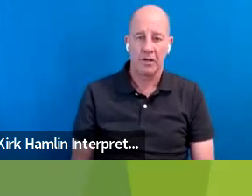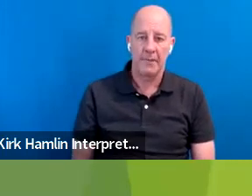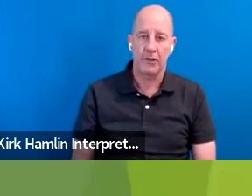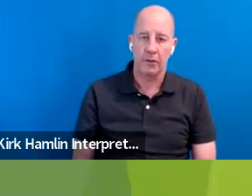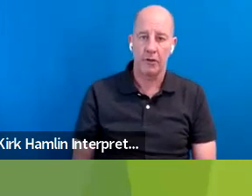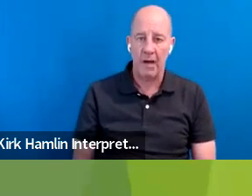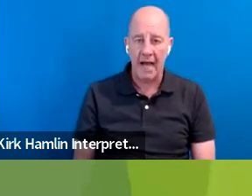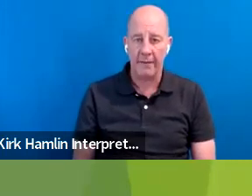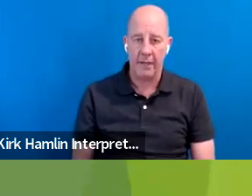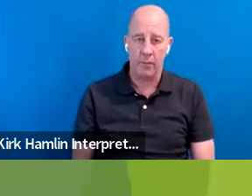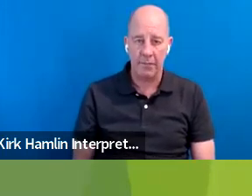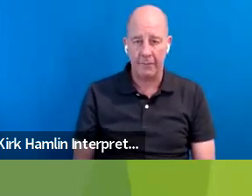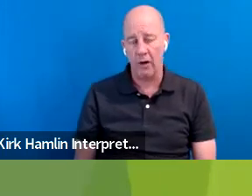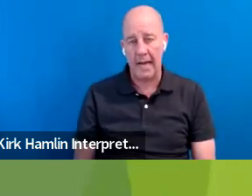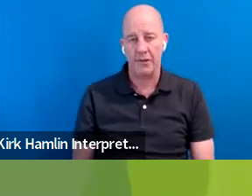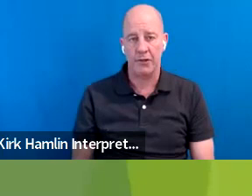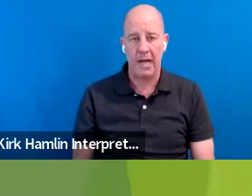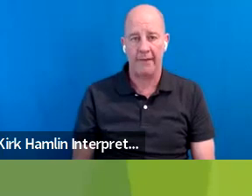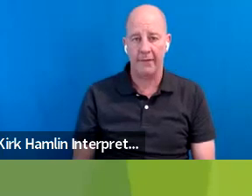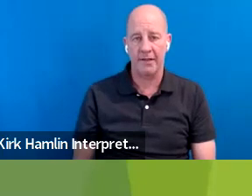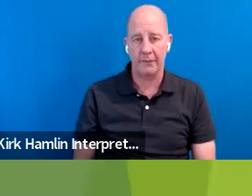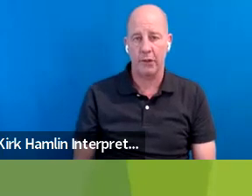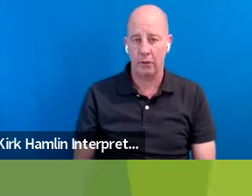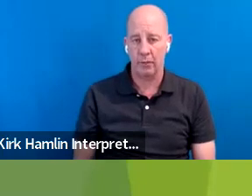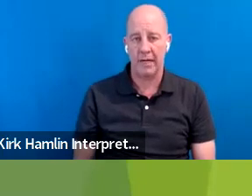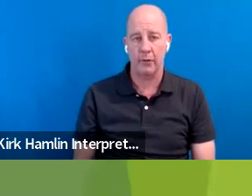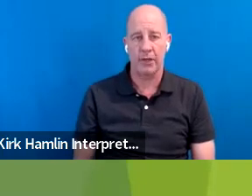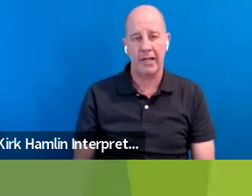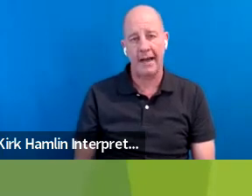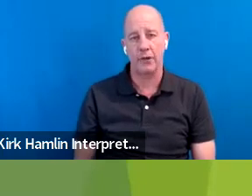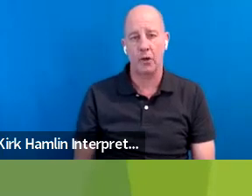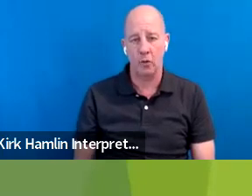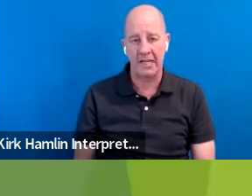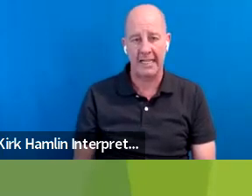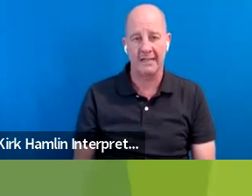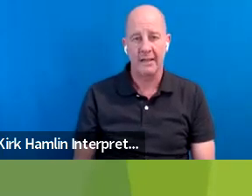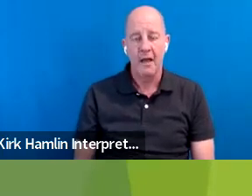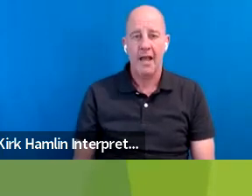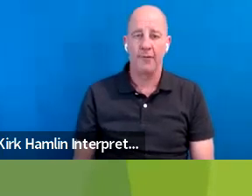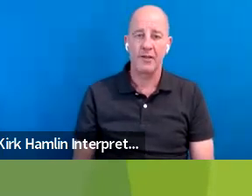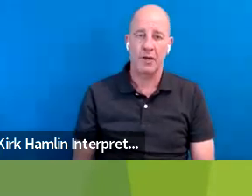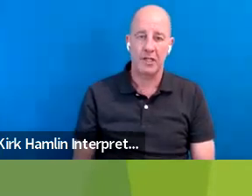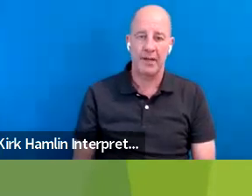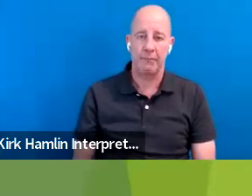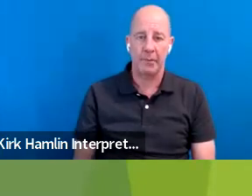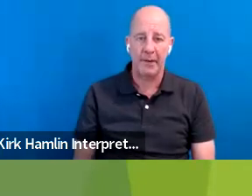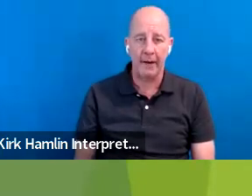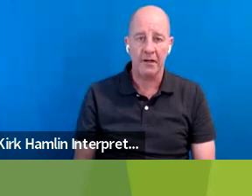We want to make sure that you have before it happens, you have everything for your own recovery. You are going to have your own needs. Everyone is going to be prepared.